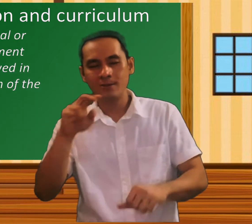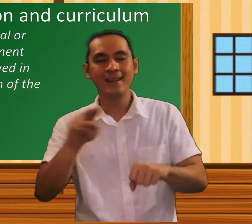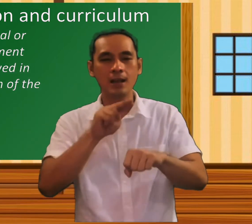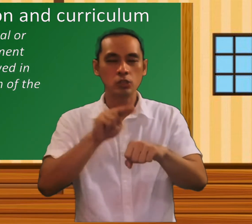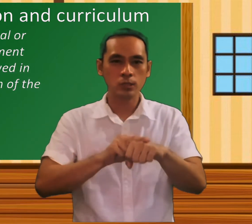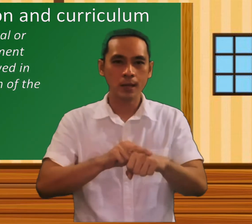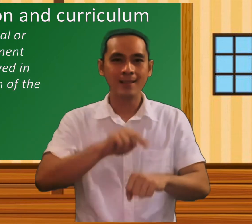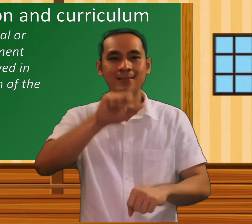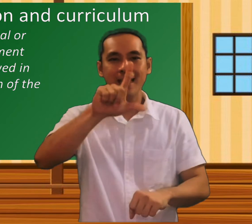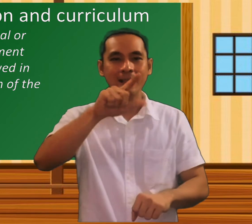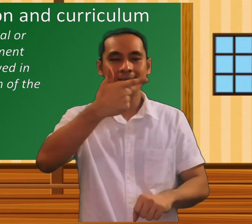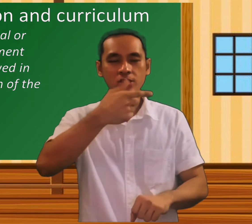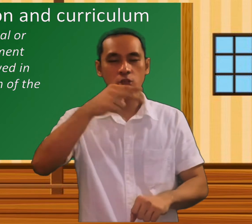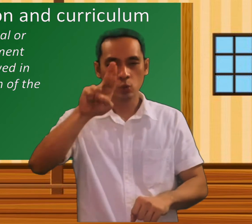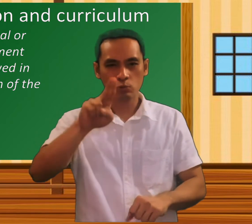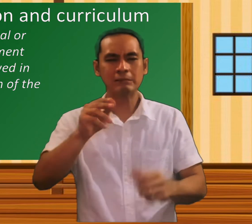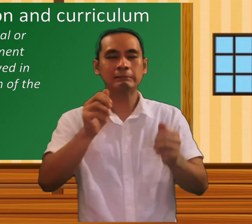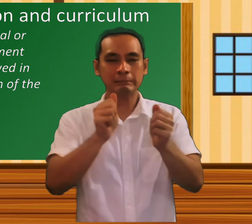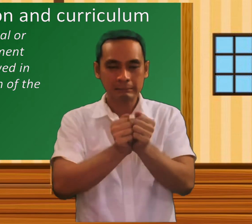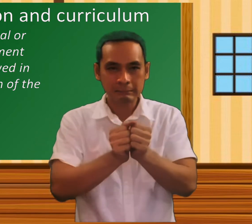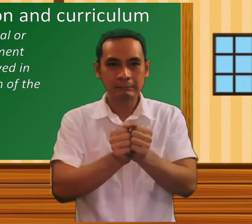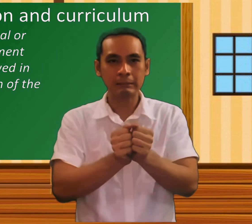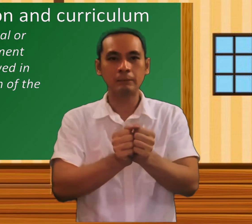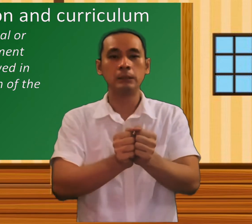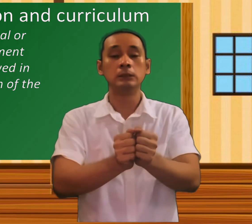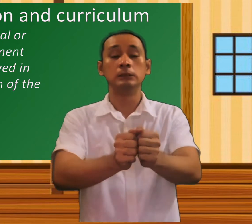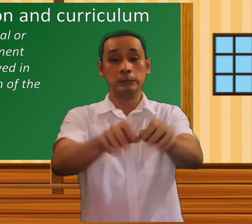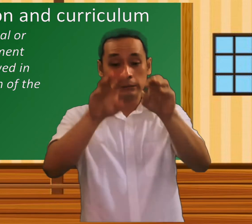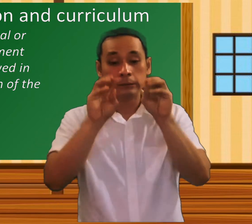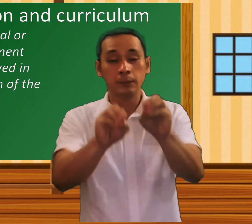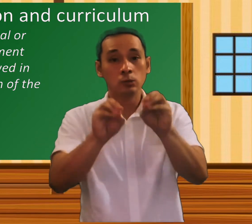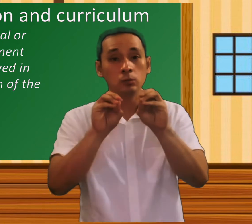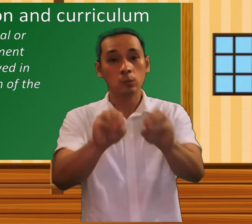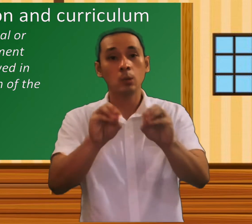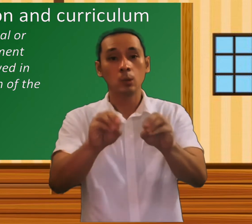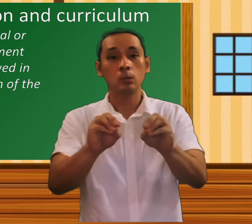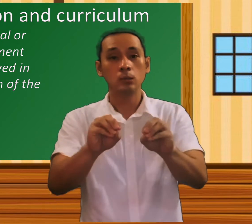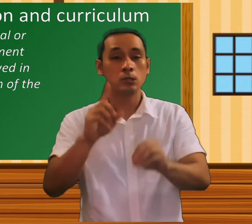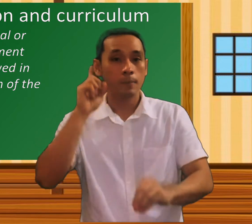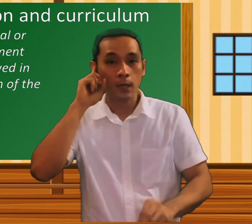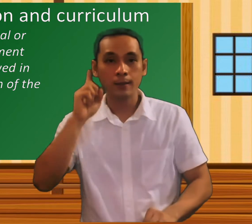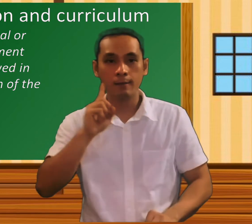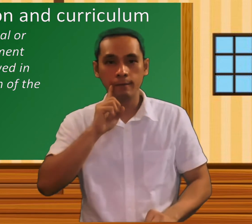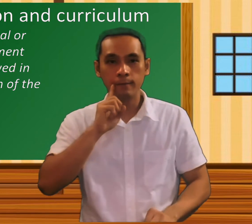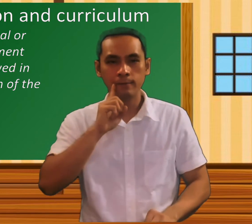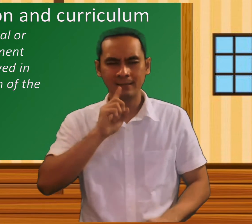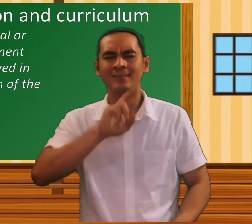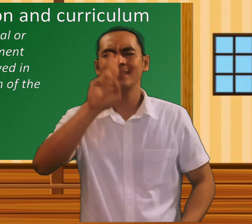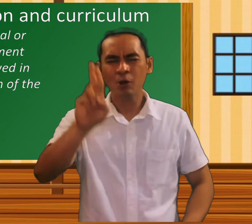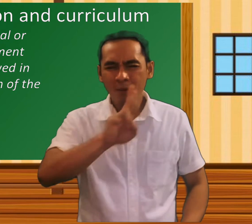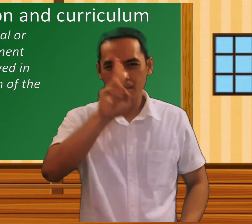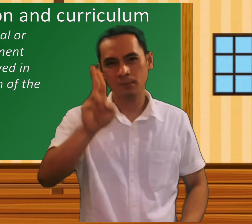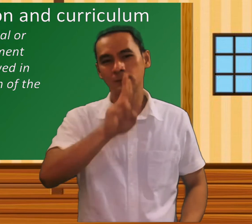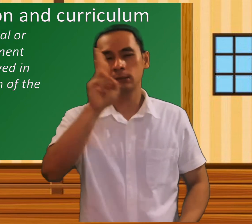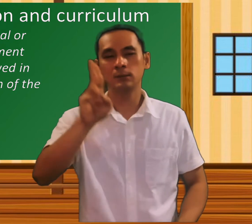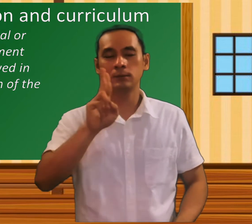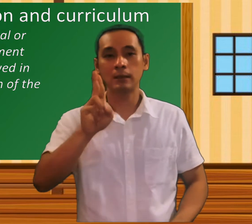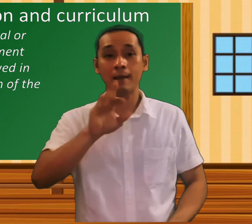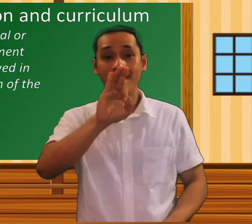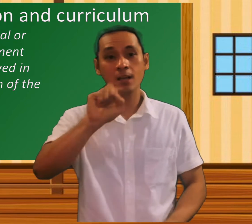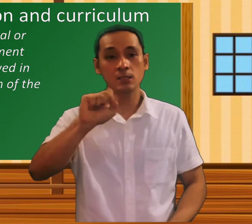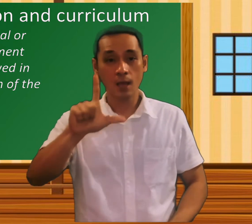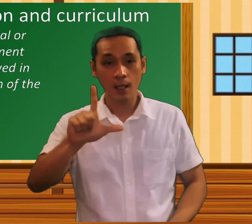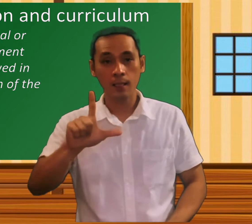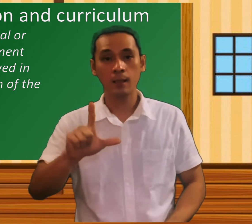local government agencies involved in the education of the deaf to use fsl and